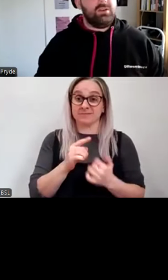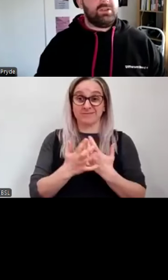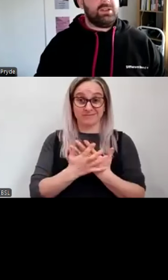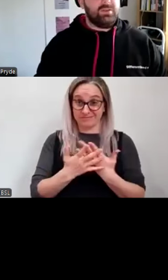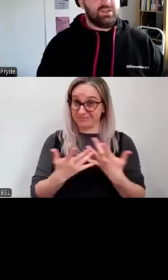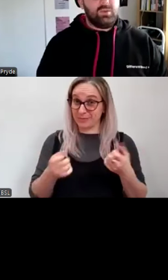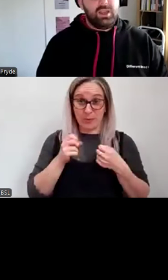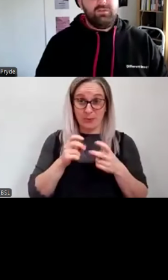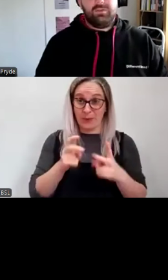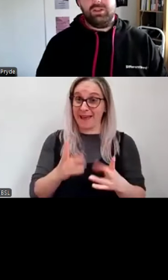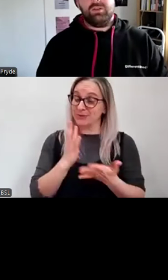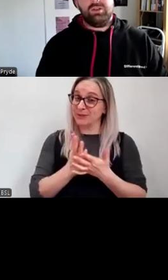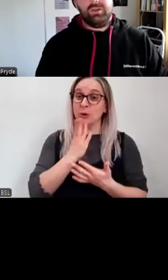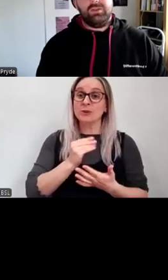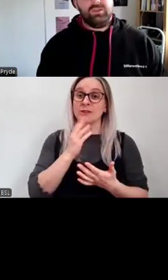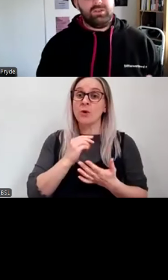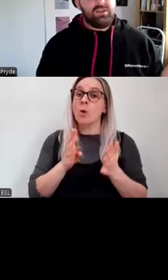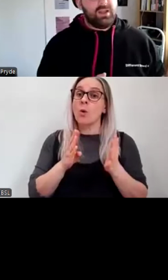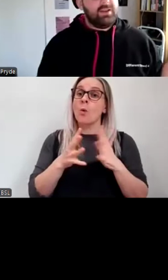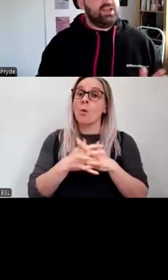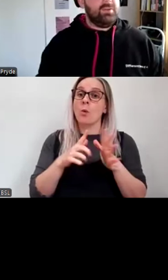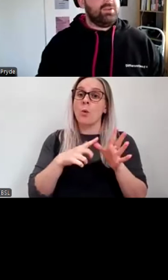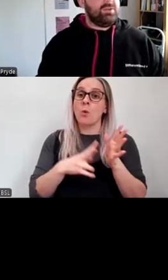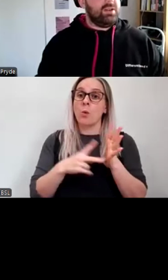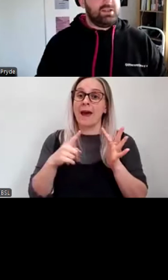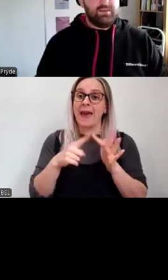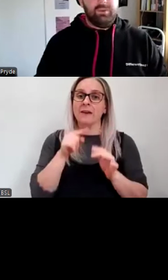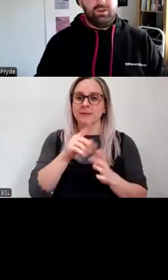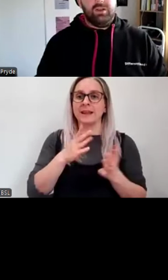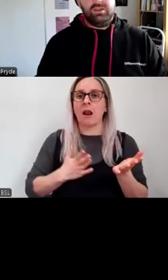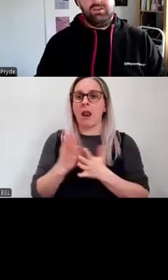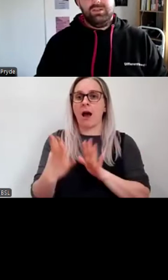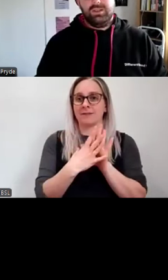We can use tools like WAVE, which I'll jump into on the live demo and show you an example of how to use.